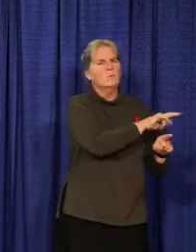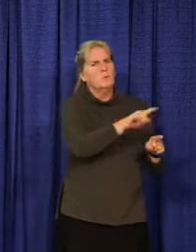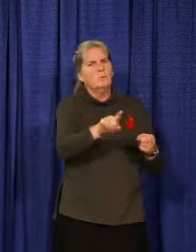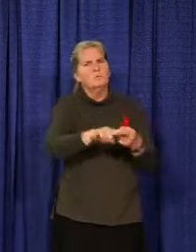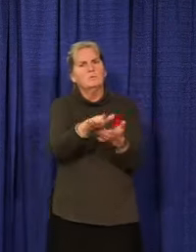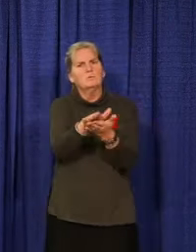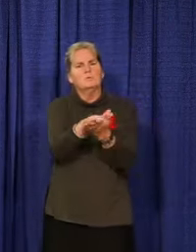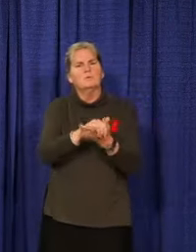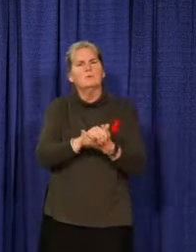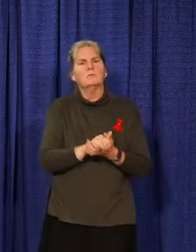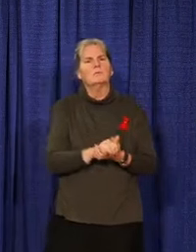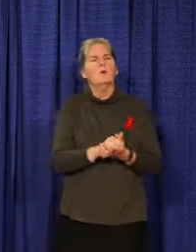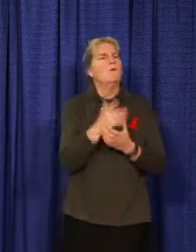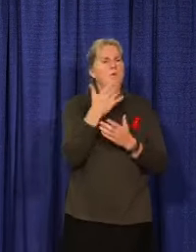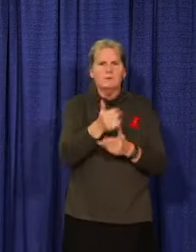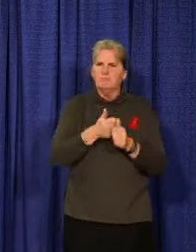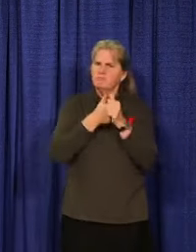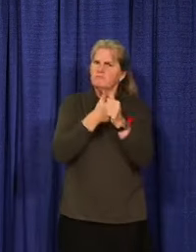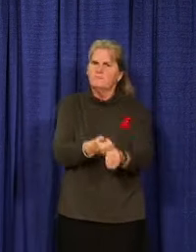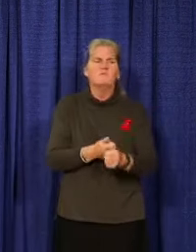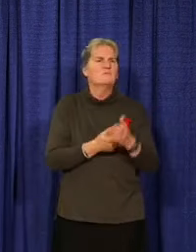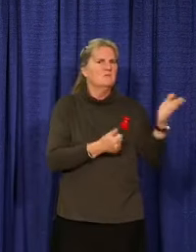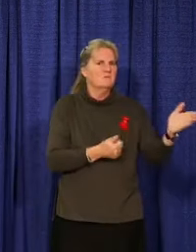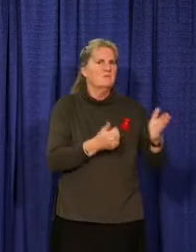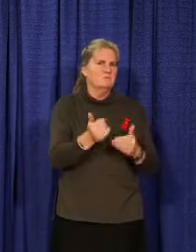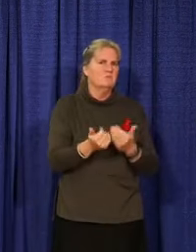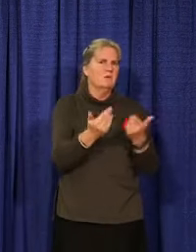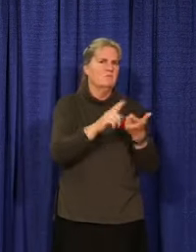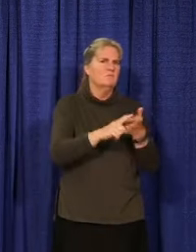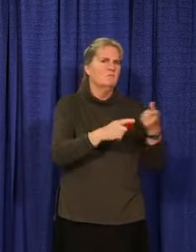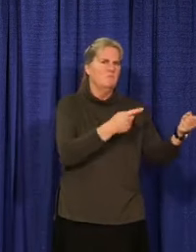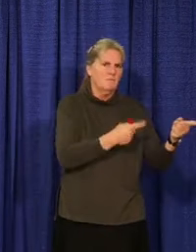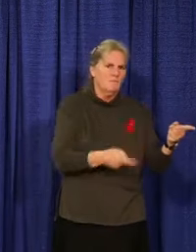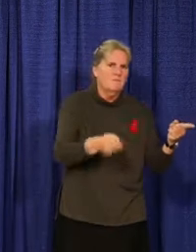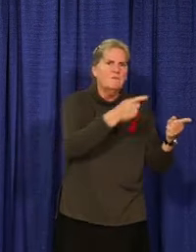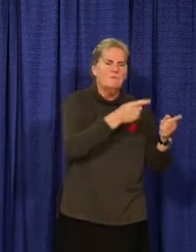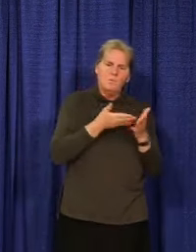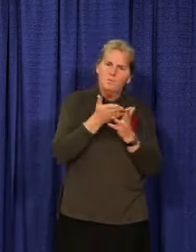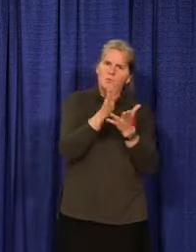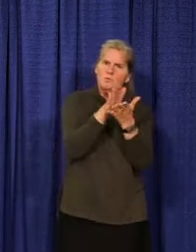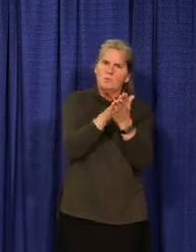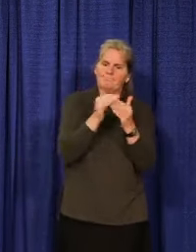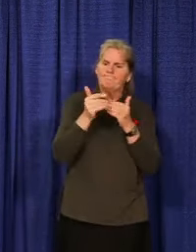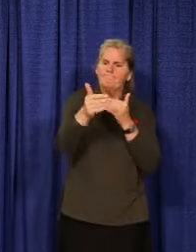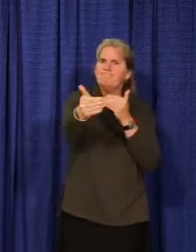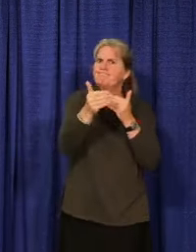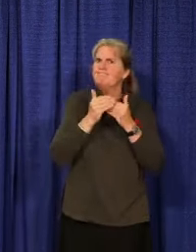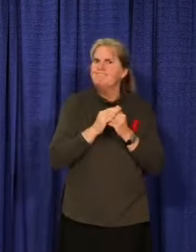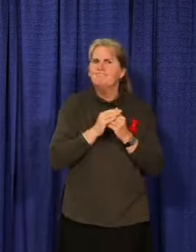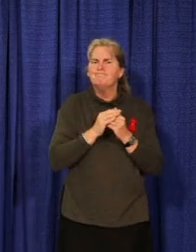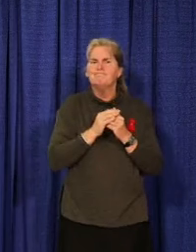We will continue to follow the recommendations of the Chief Medical Officer of health as we move through the school year.